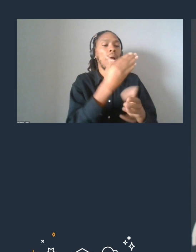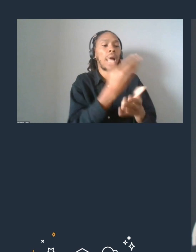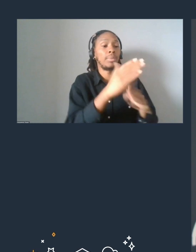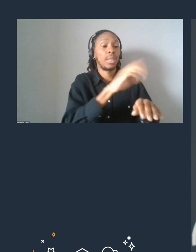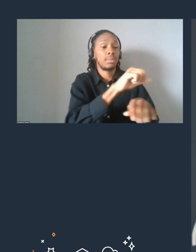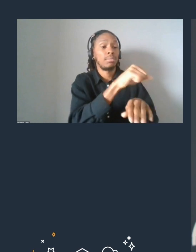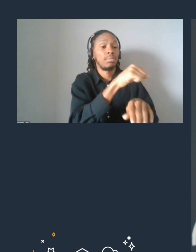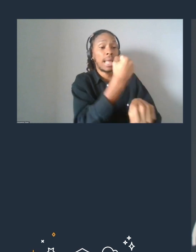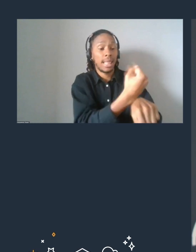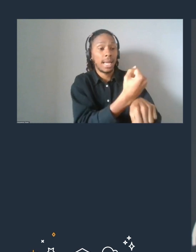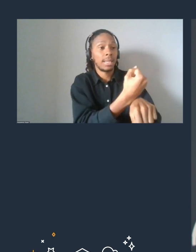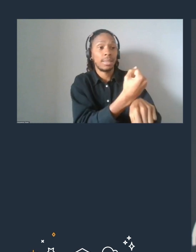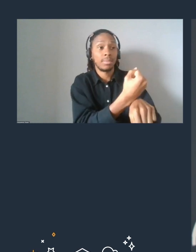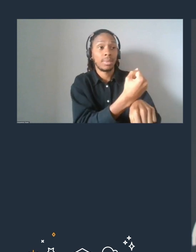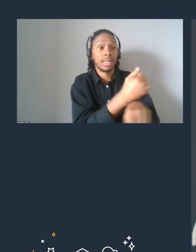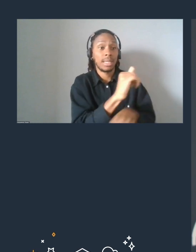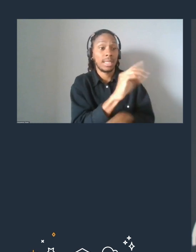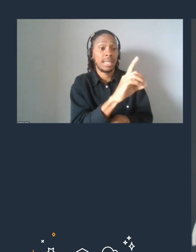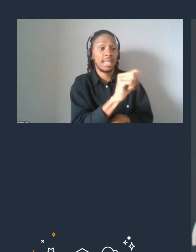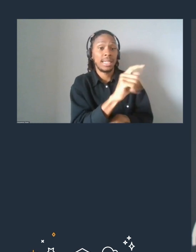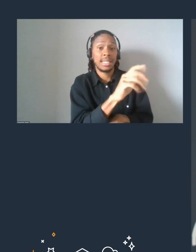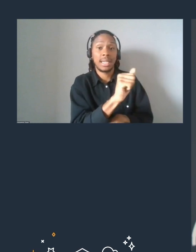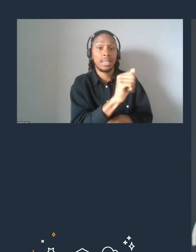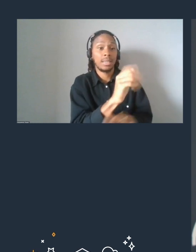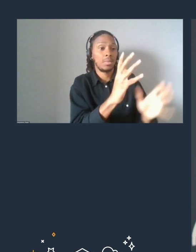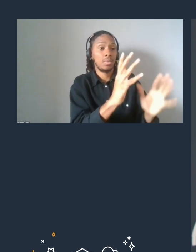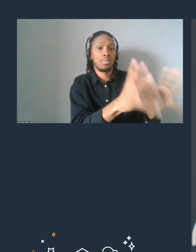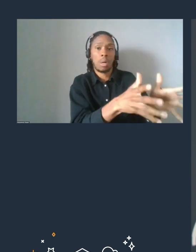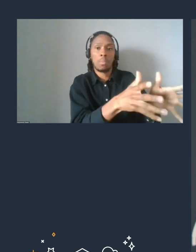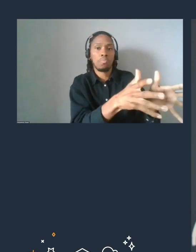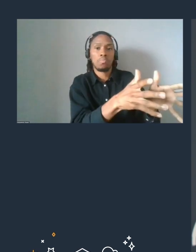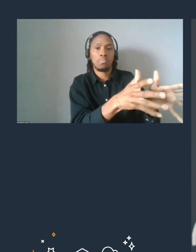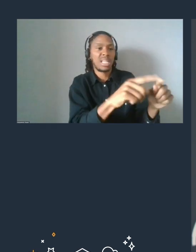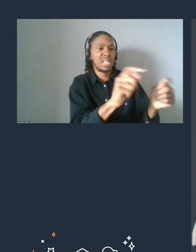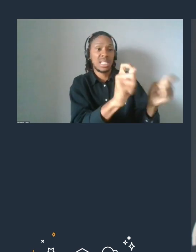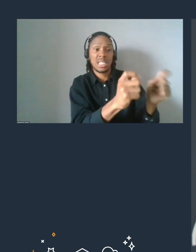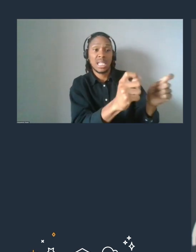be able to, you know, cannot be mutated or deleted by anybody who has access.